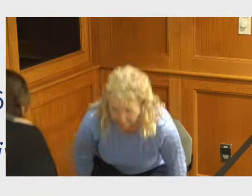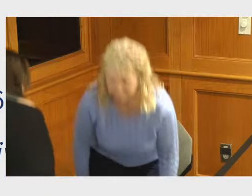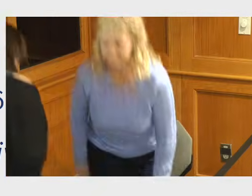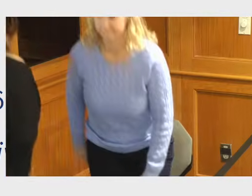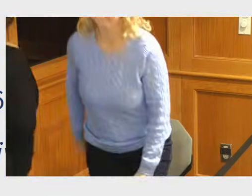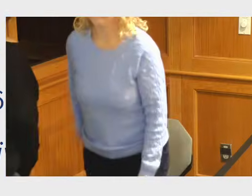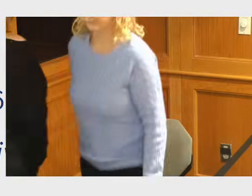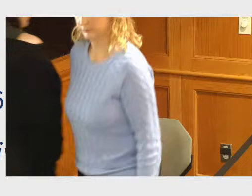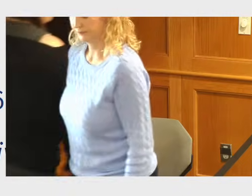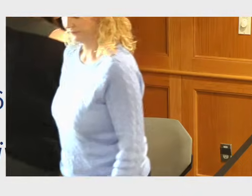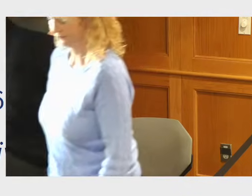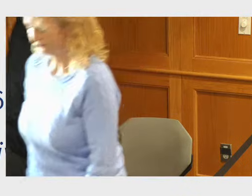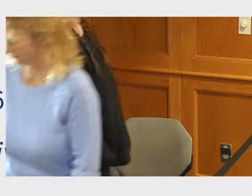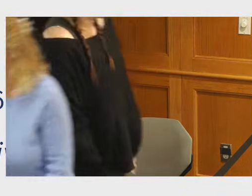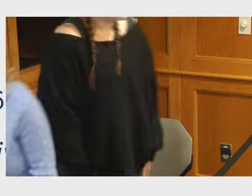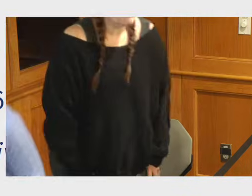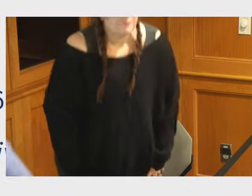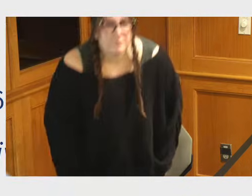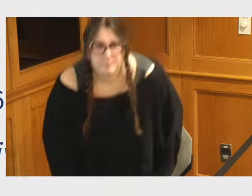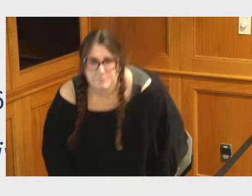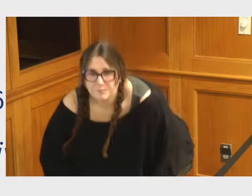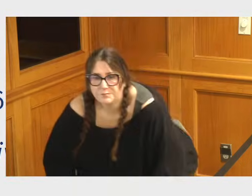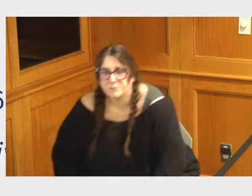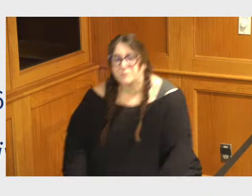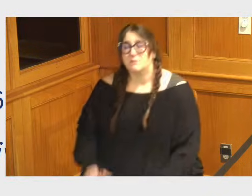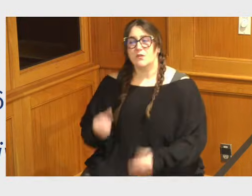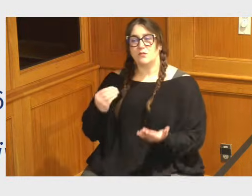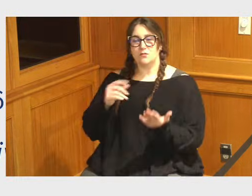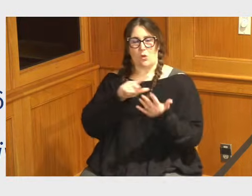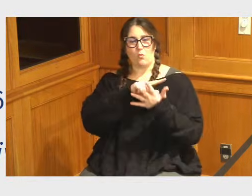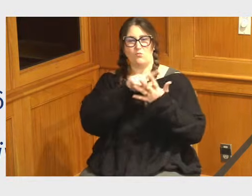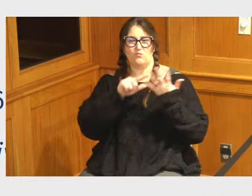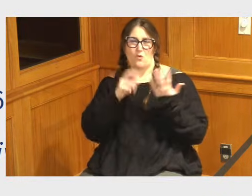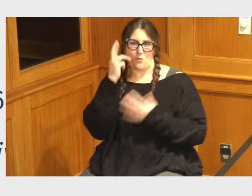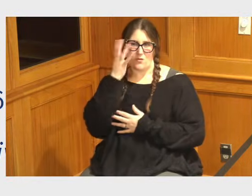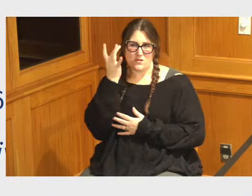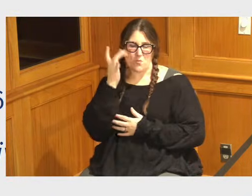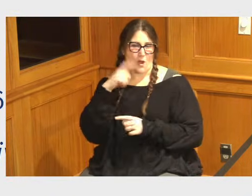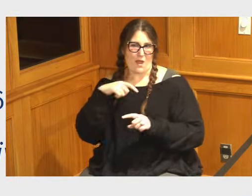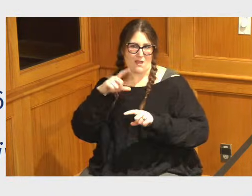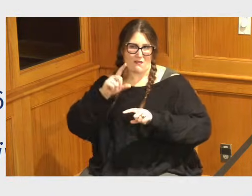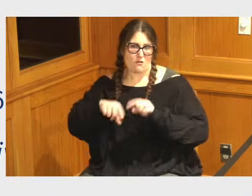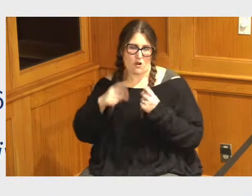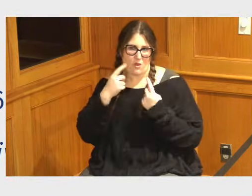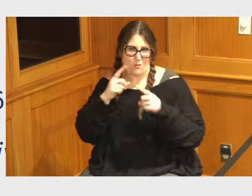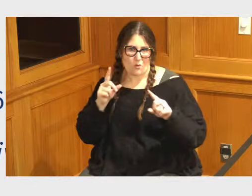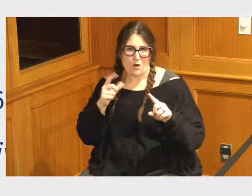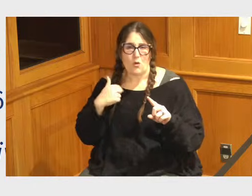couldn't ever work out. But it was I we deeply appreciate and we're glad that the CHA made the